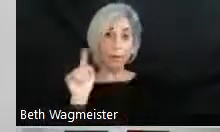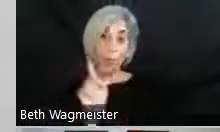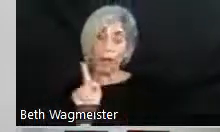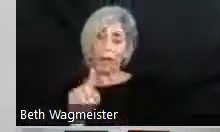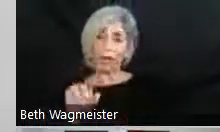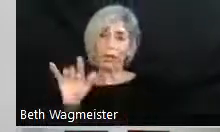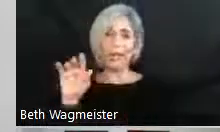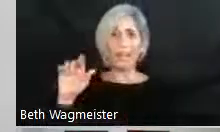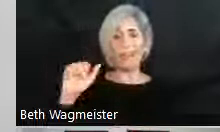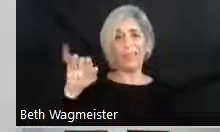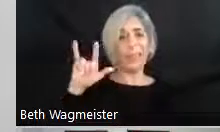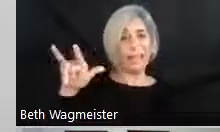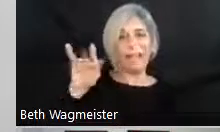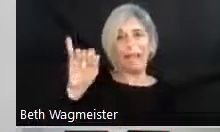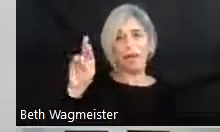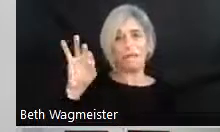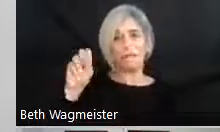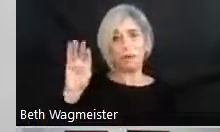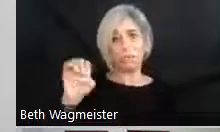So here's the second piece of interaction for the presentation.